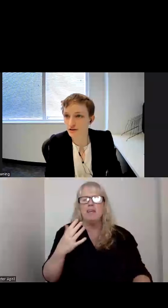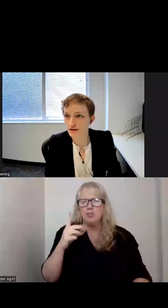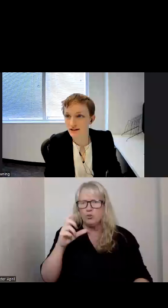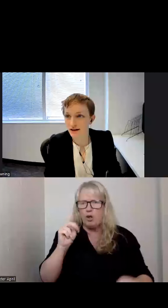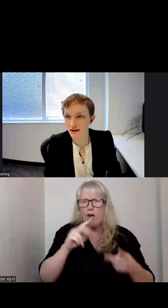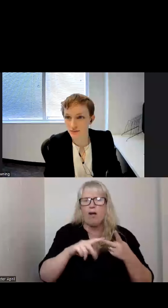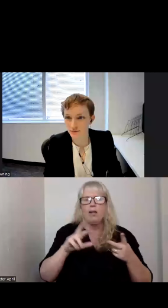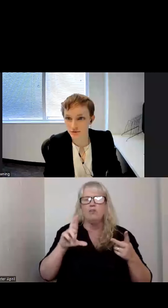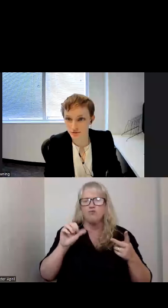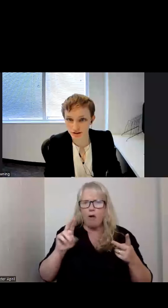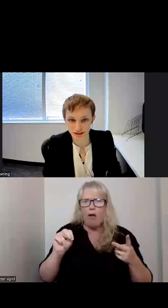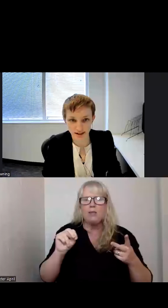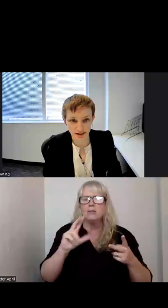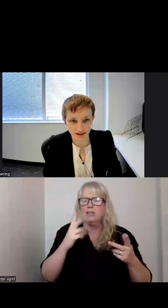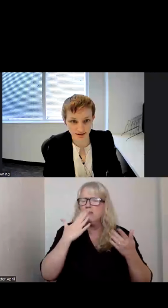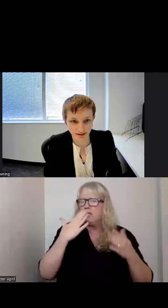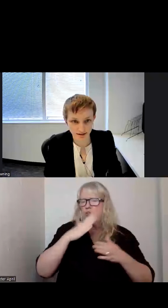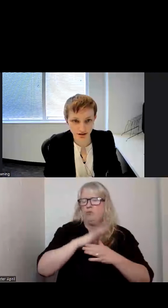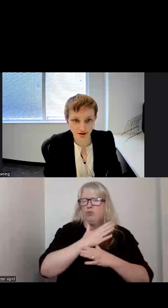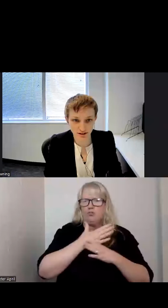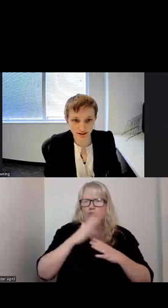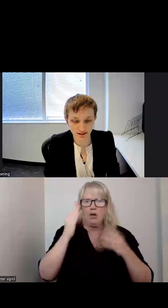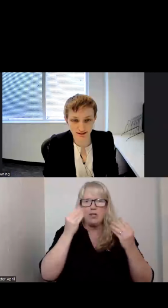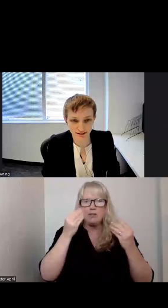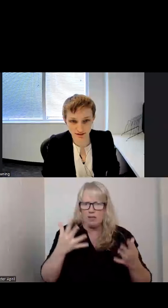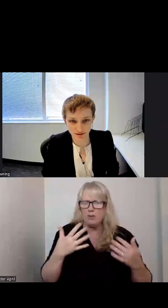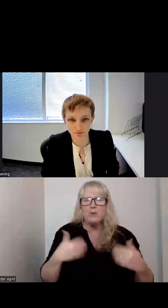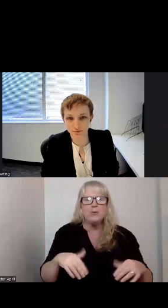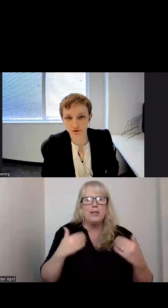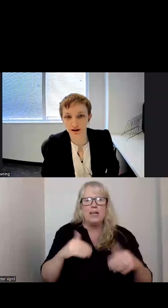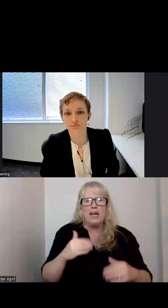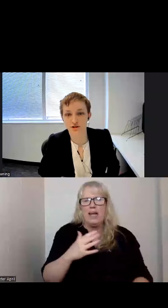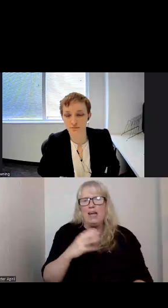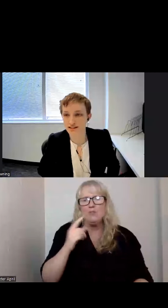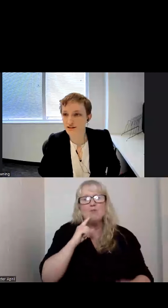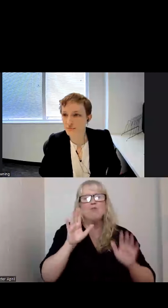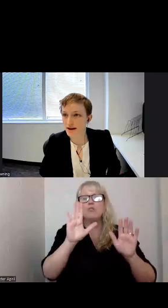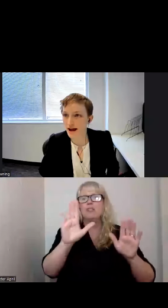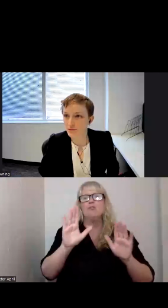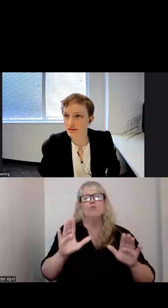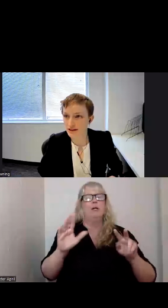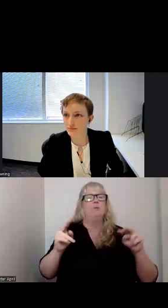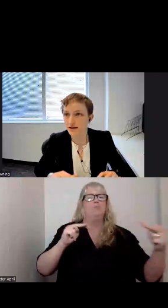WELL FOR SHARING GREAT PERSPECTIVE ABOUT HOW WE THINK ABOUT